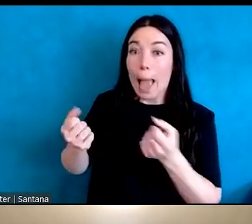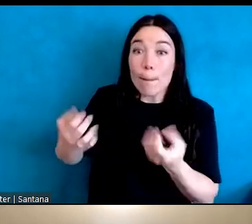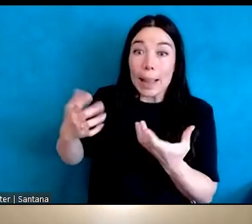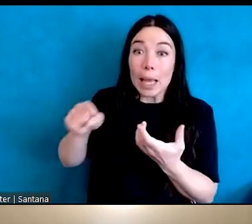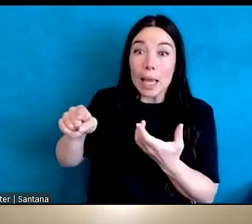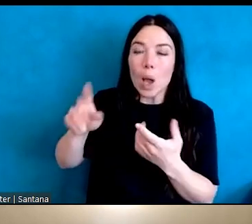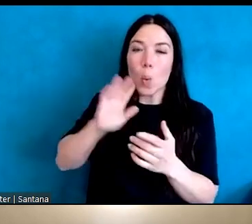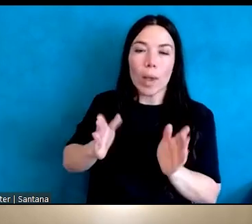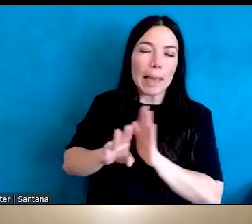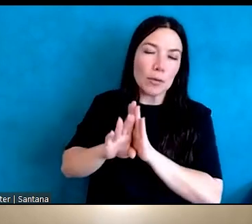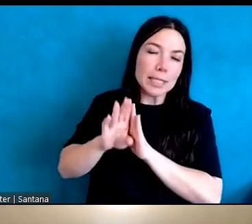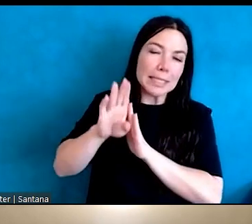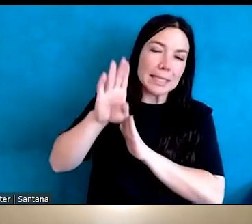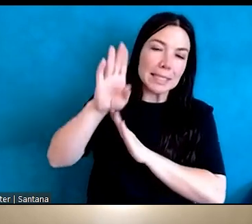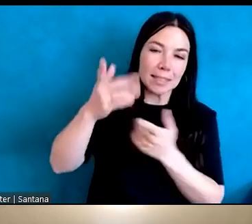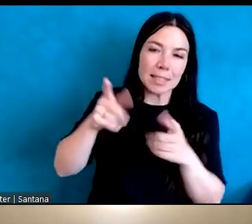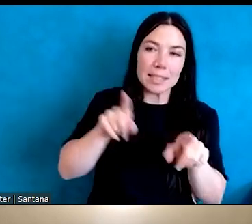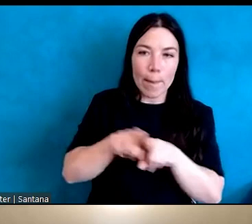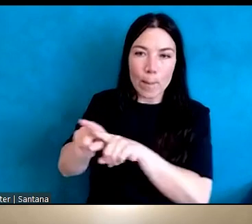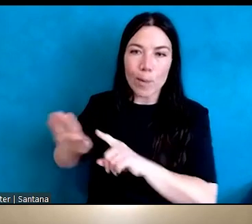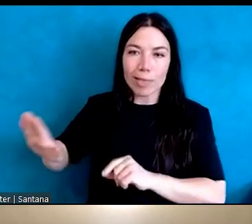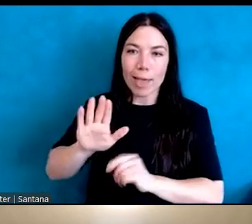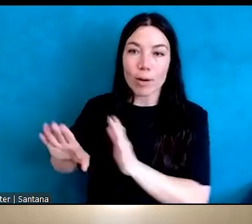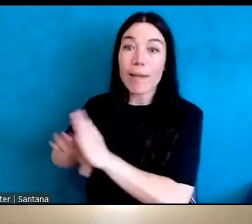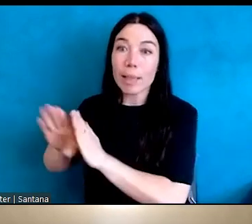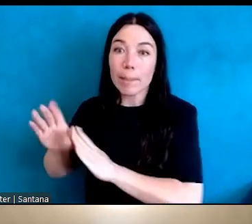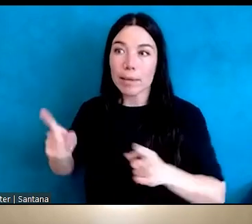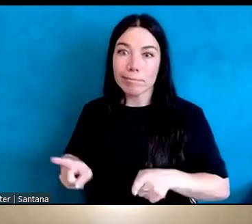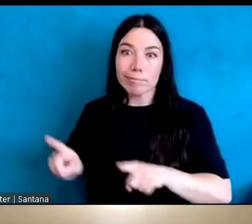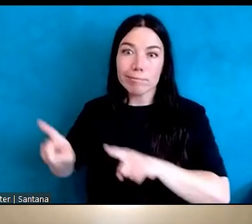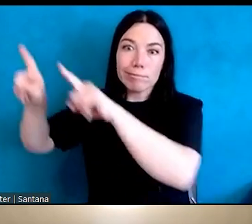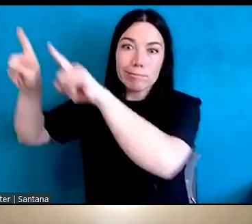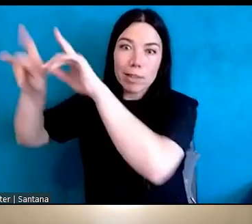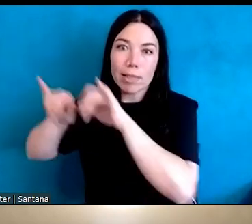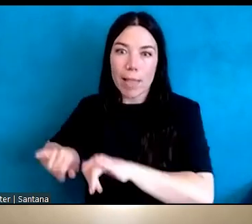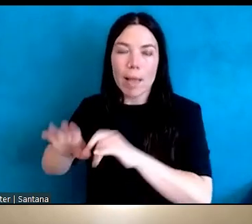But as you can see here, at each age point, there's really large individual differences here in